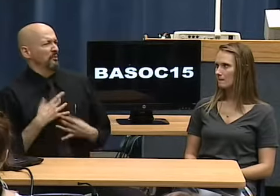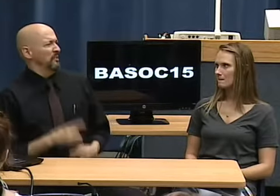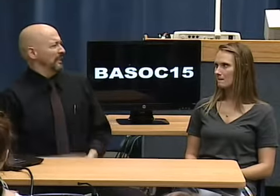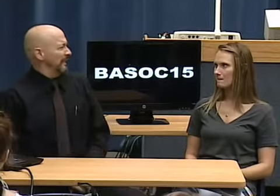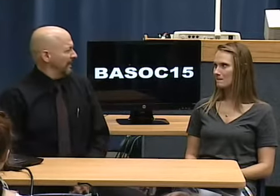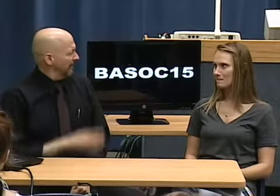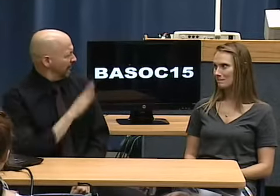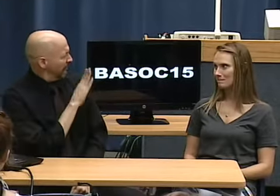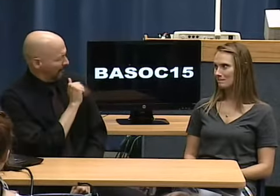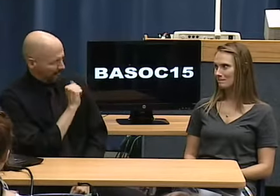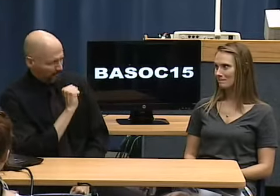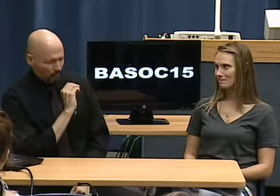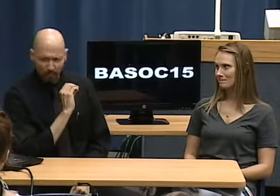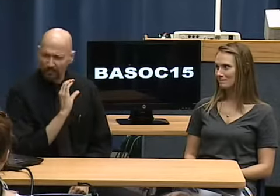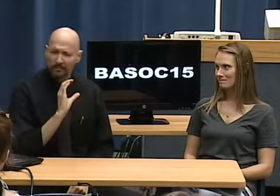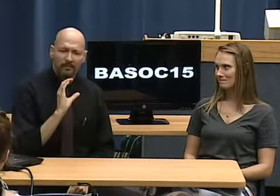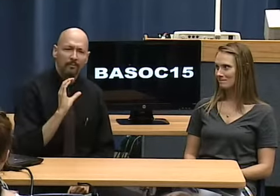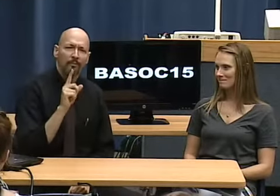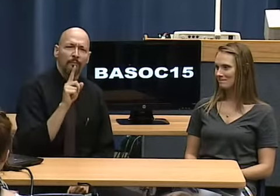Interesting. B-A-S-O-C-1-5